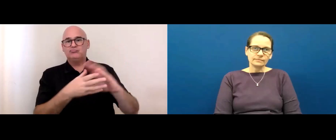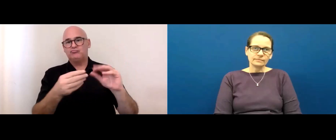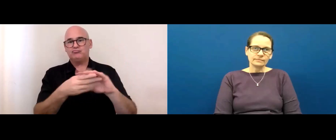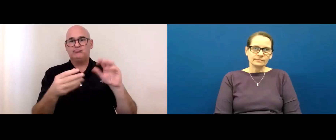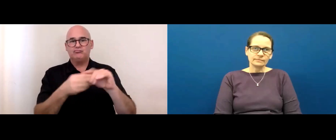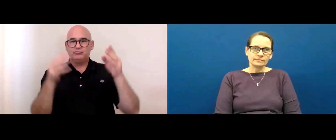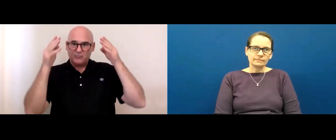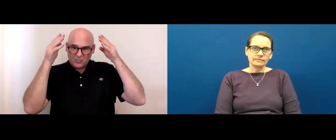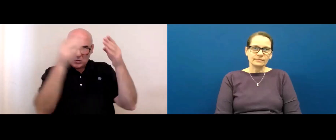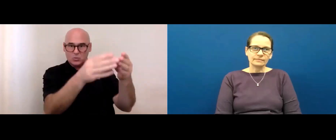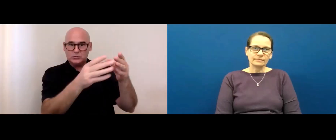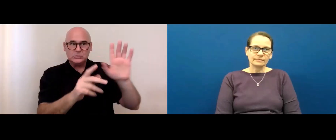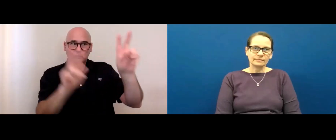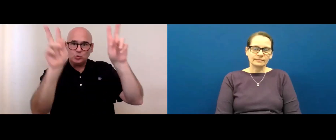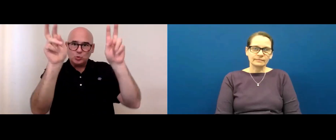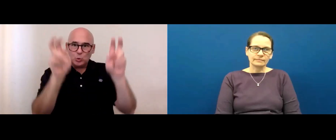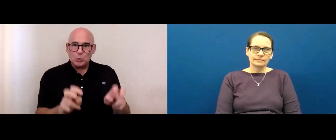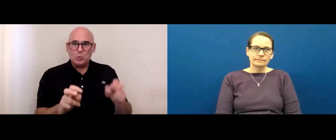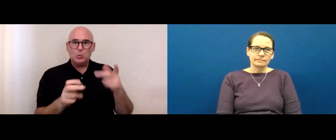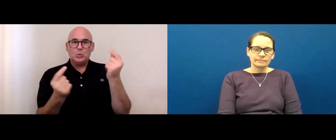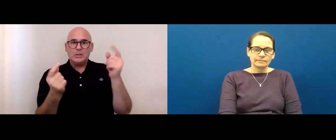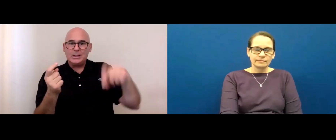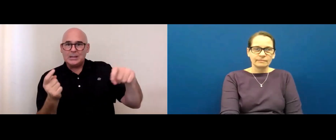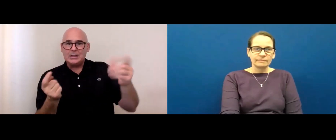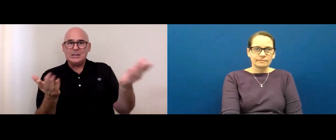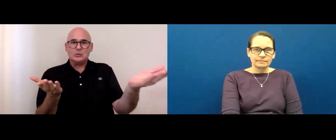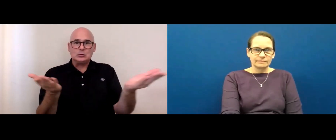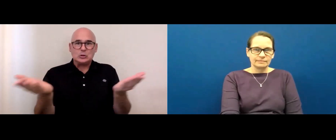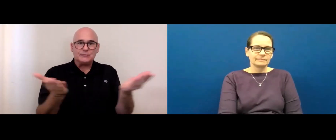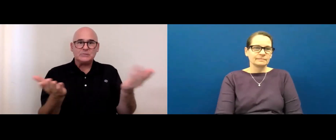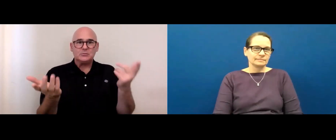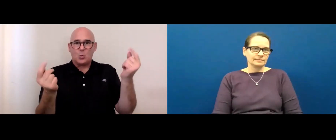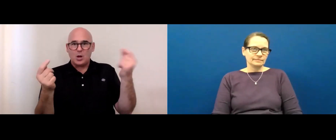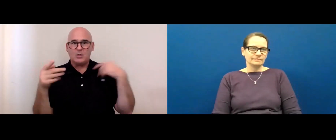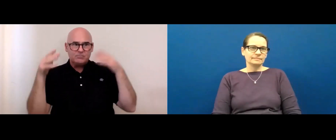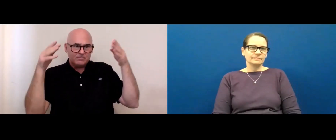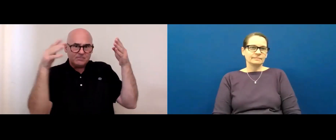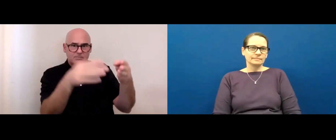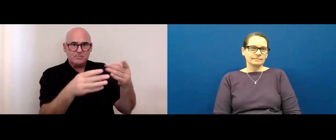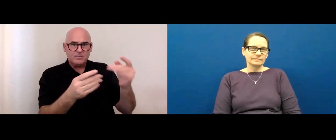where hard of hearing individuals could bring up their issues and needs and what they focused on